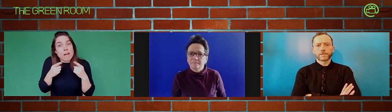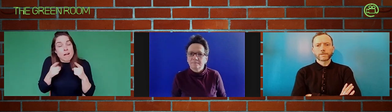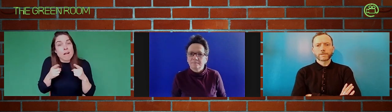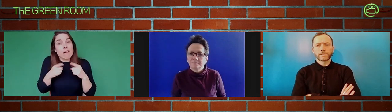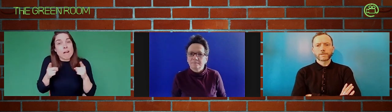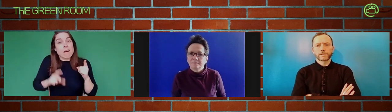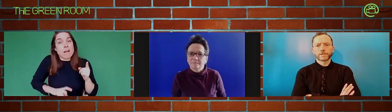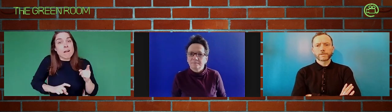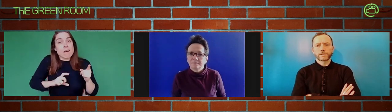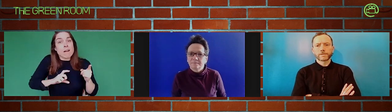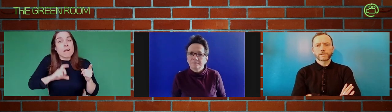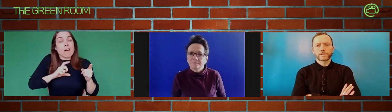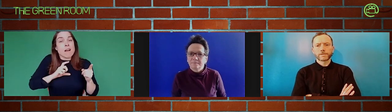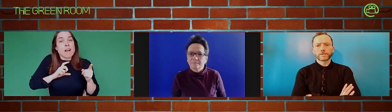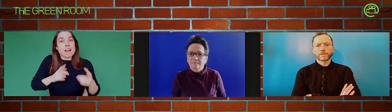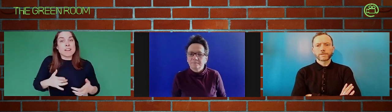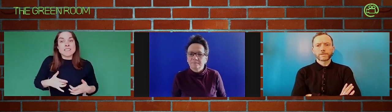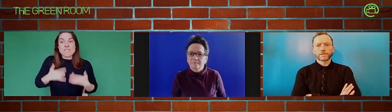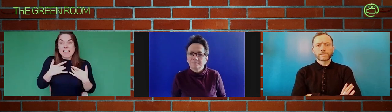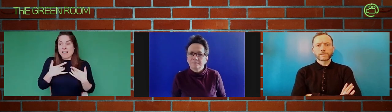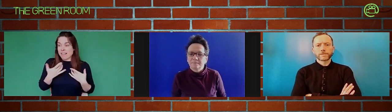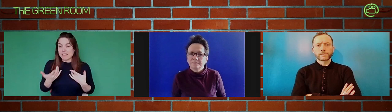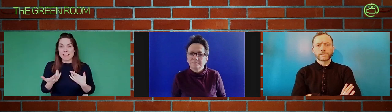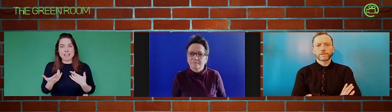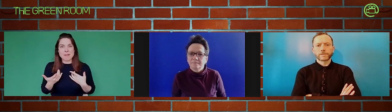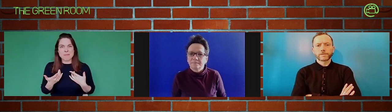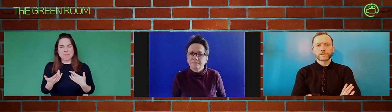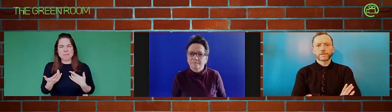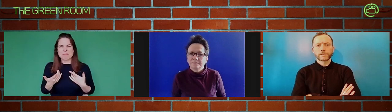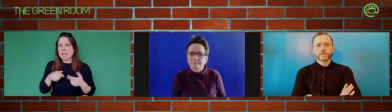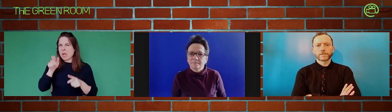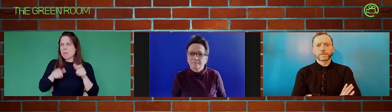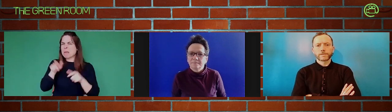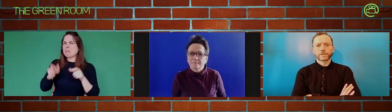to be a sort of you know it's not a real disability, so I kind of, sort of, you know